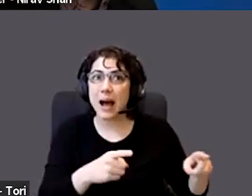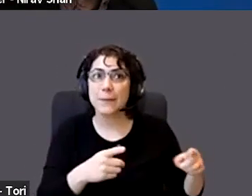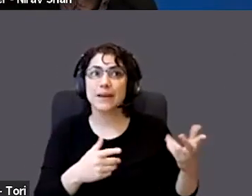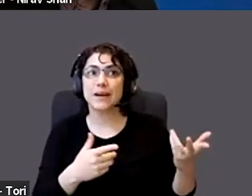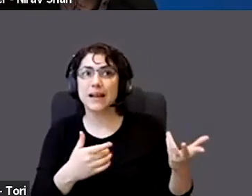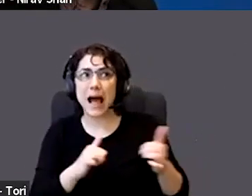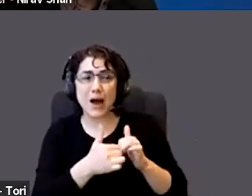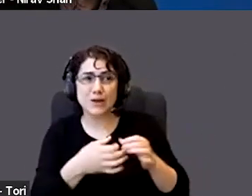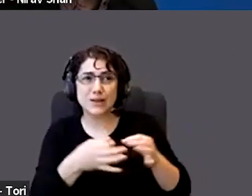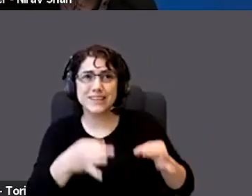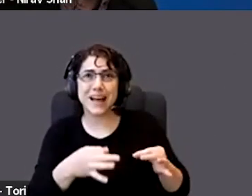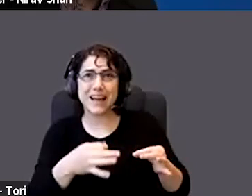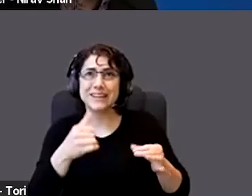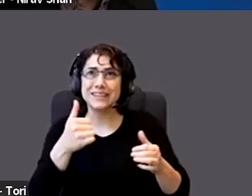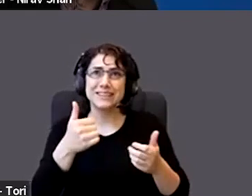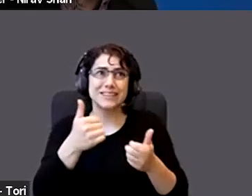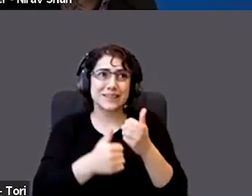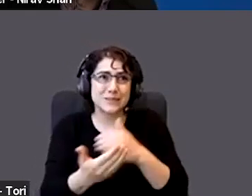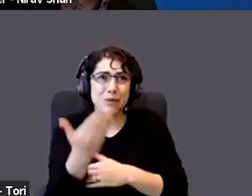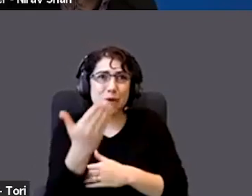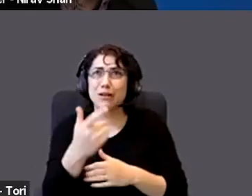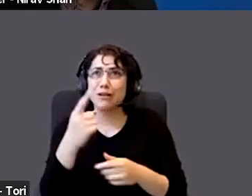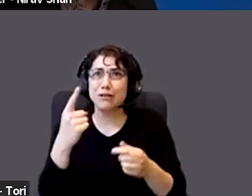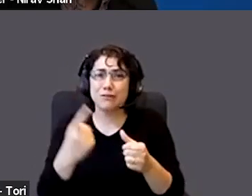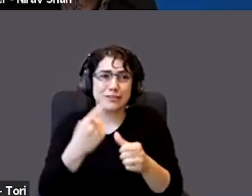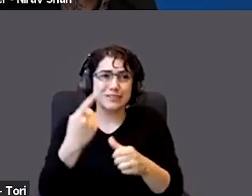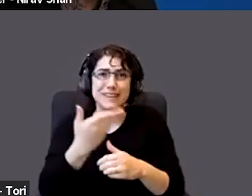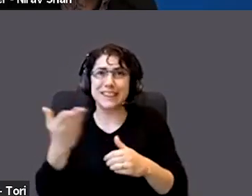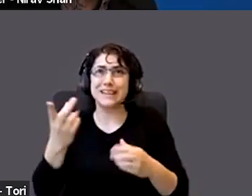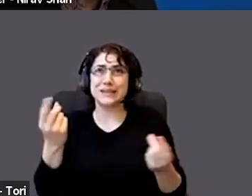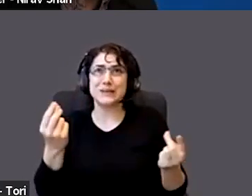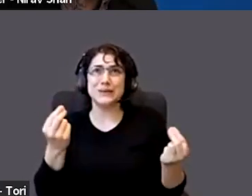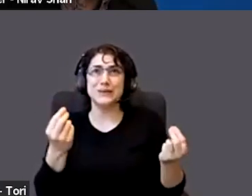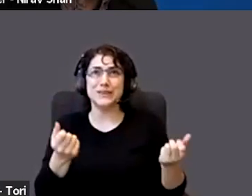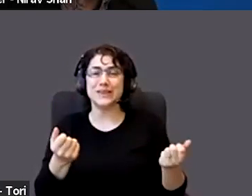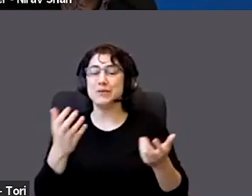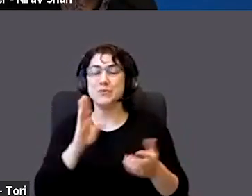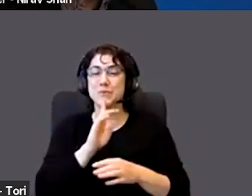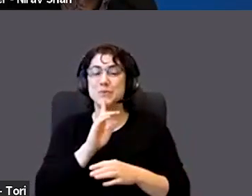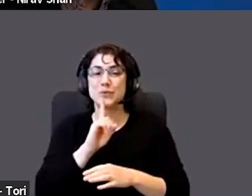to do each morning is, but I'll let others ask more insightful questions. We were having a little bit